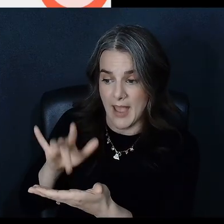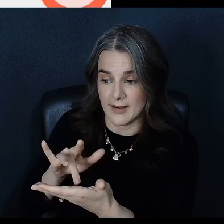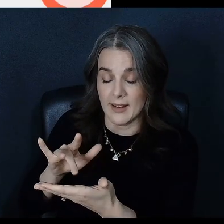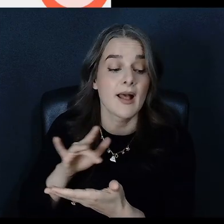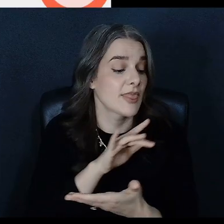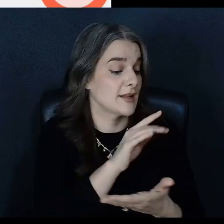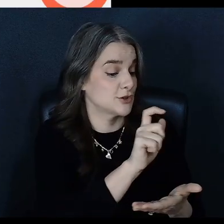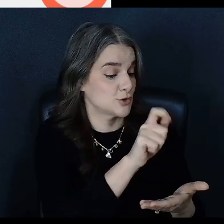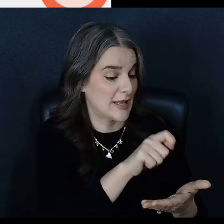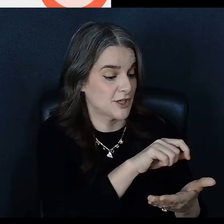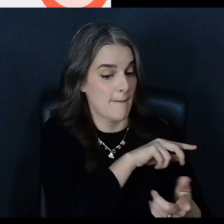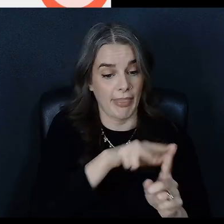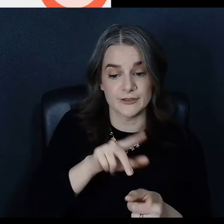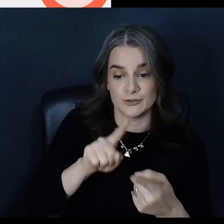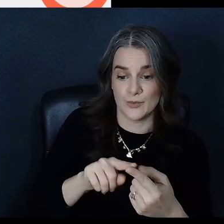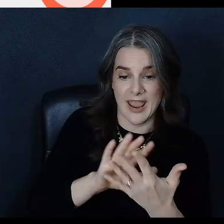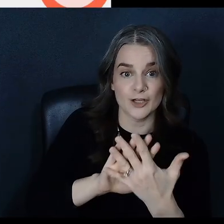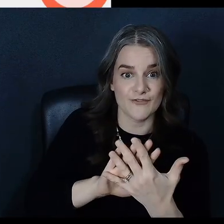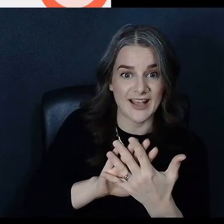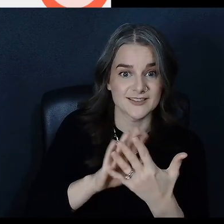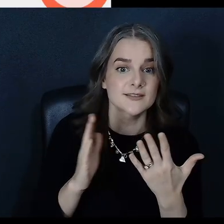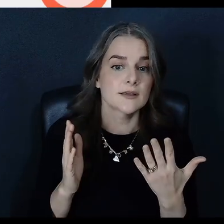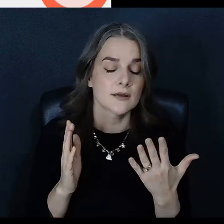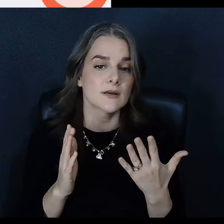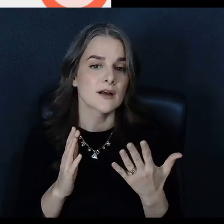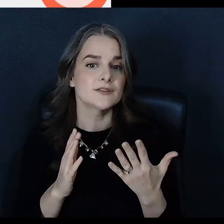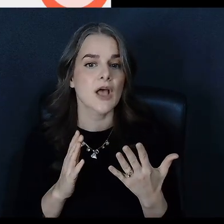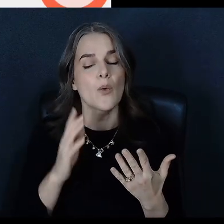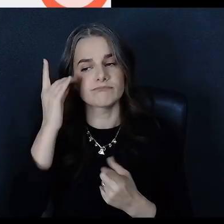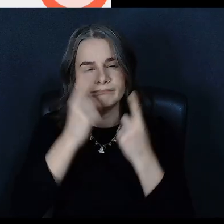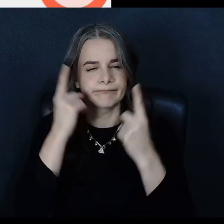These are part of the questions and the considerations we have to think about. What are you trying to connect?